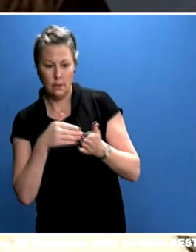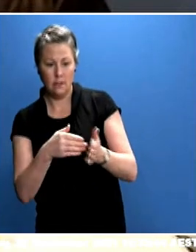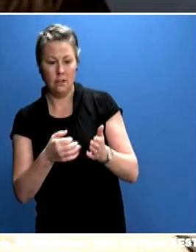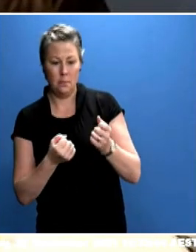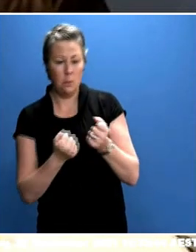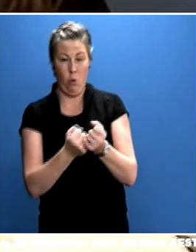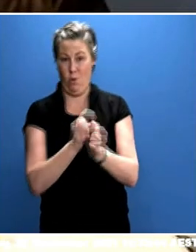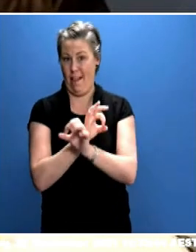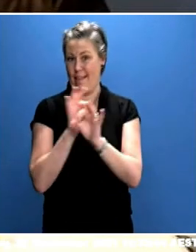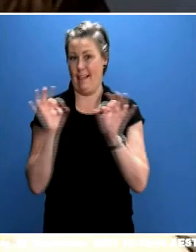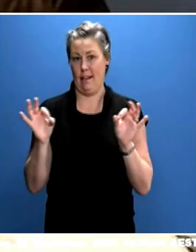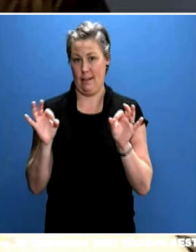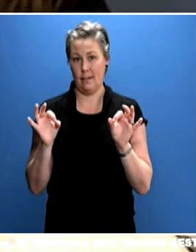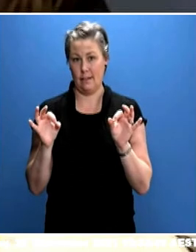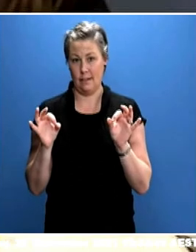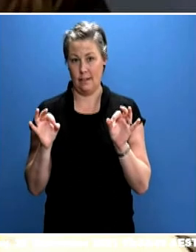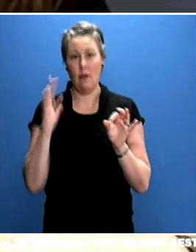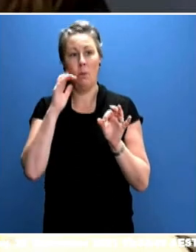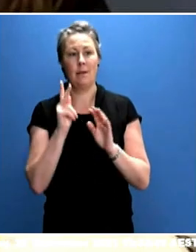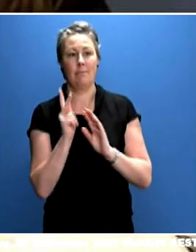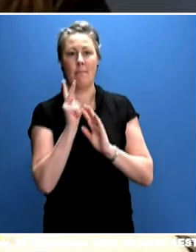provided to her after she returned to her placement.